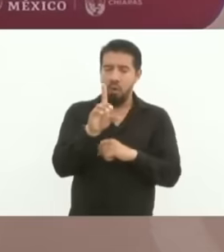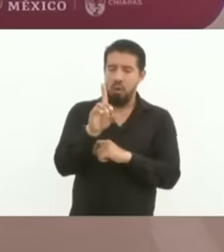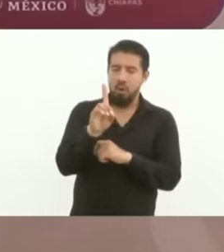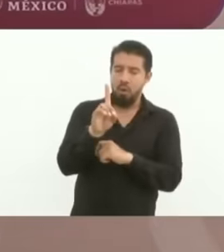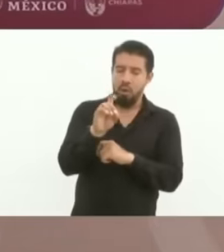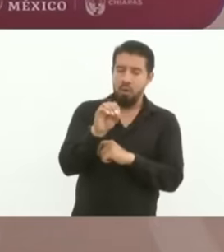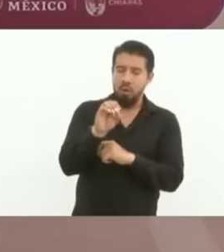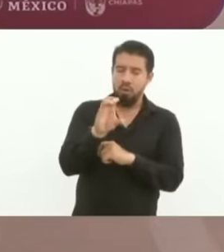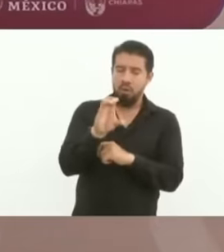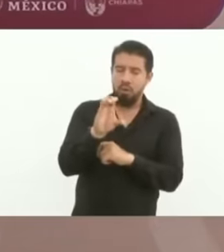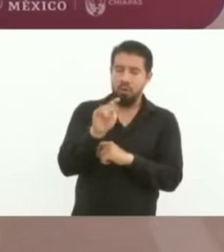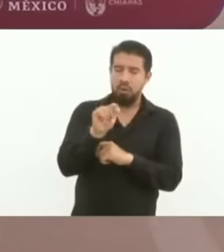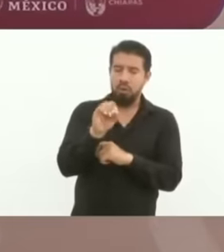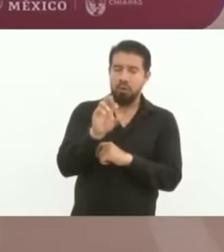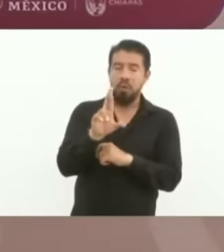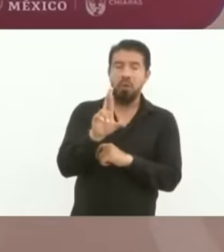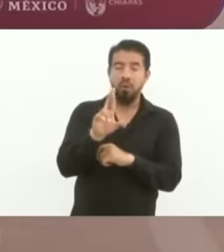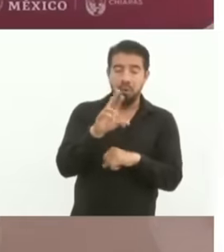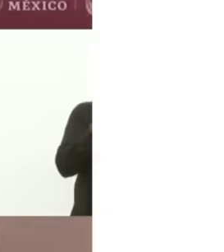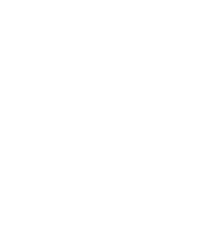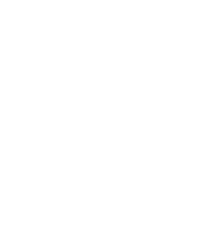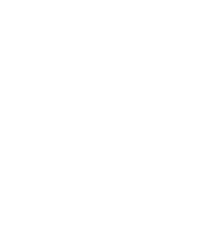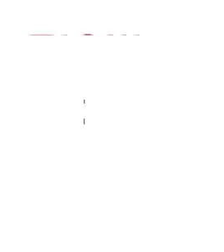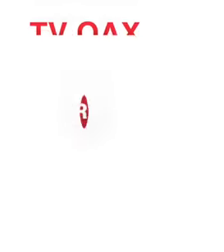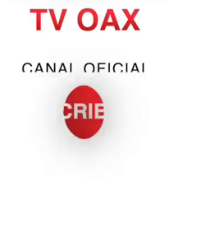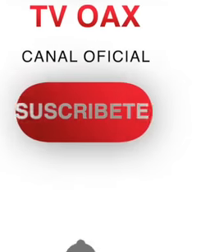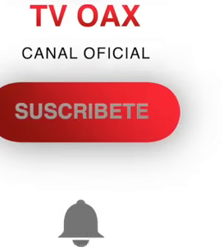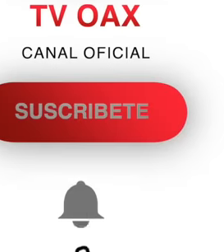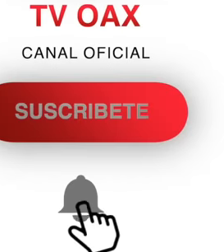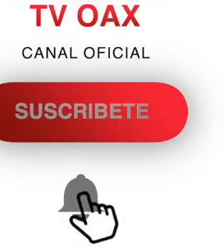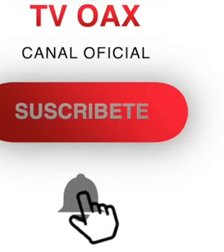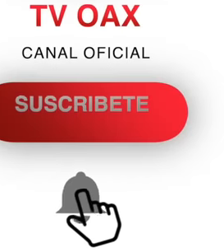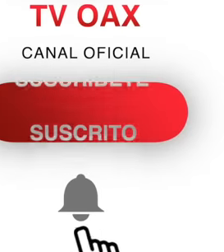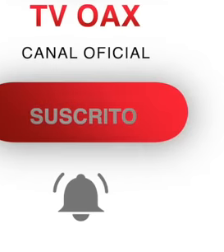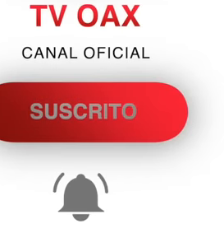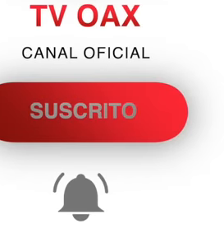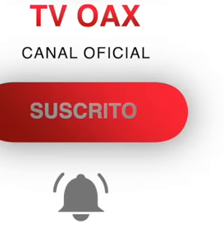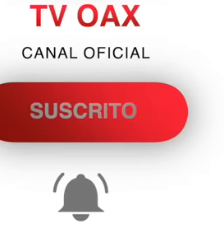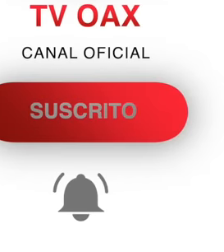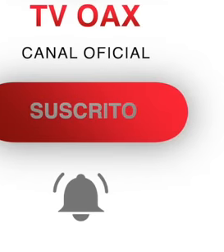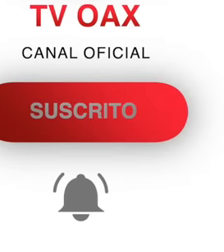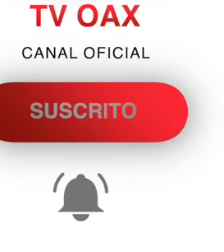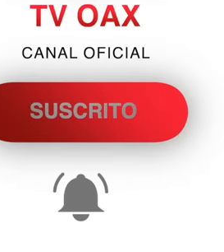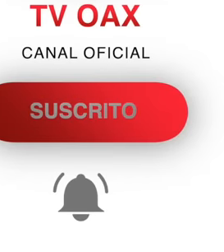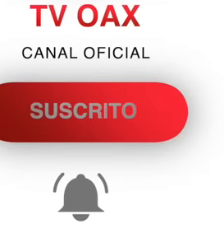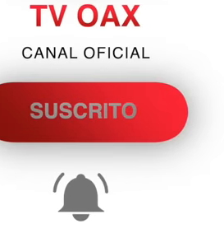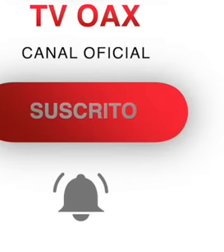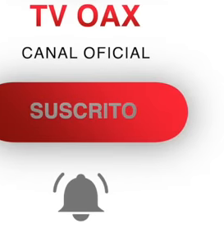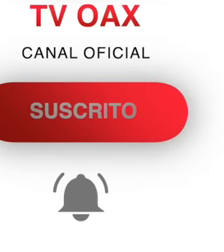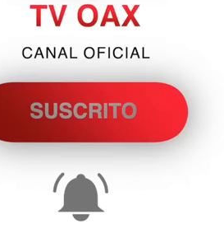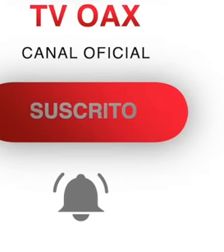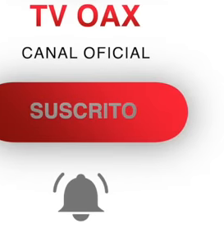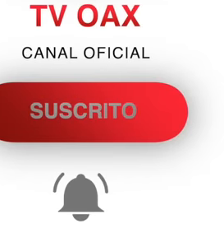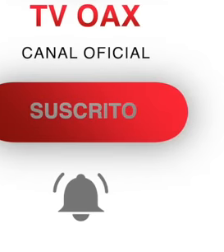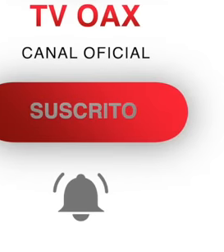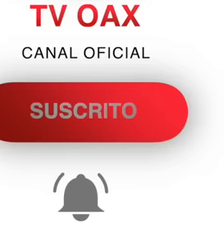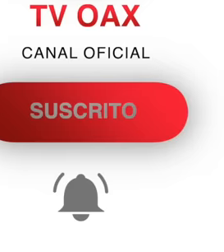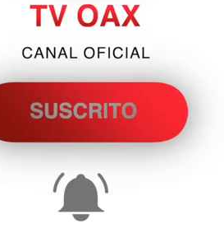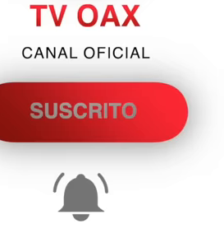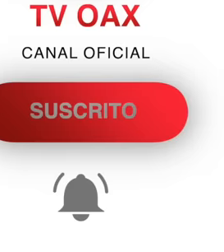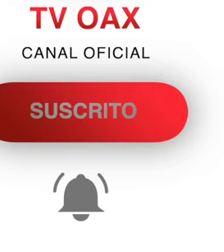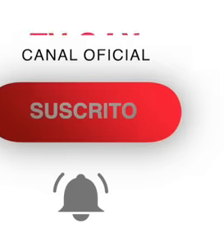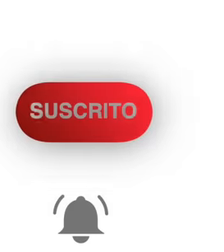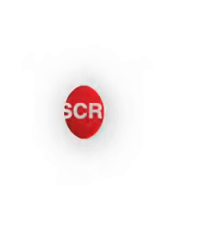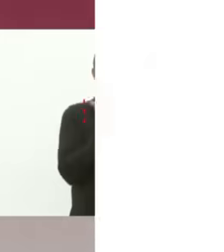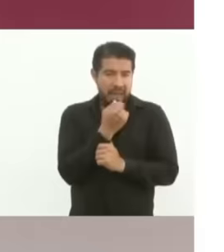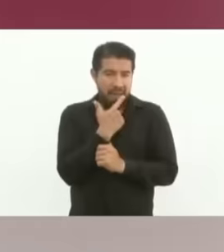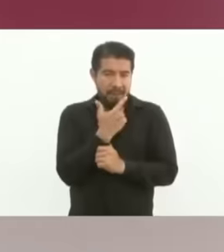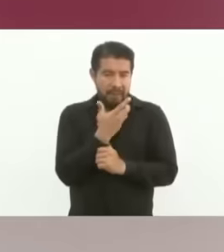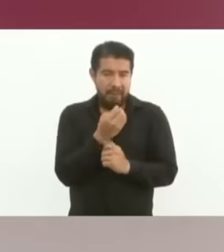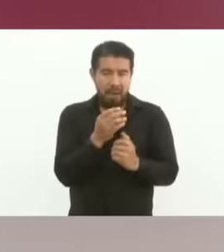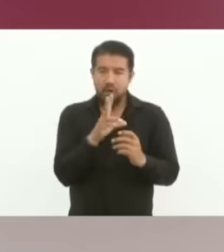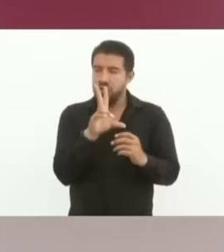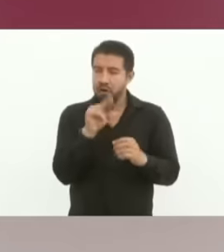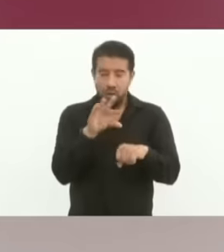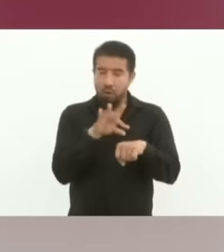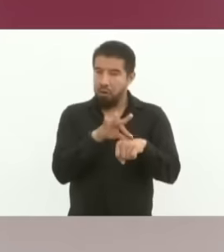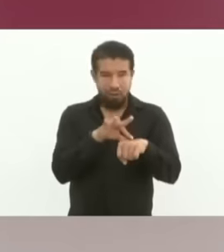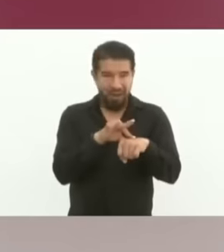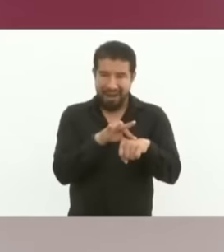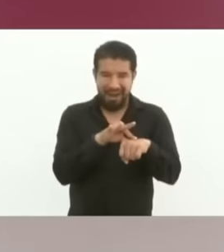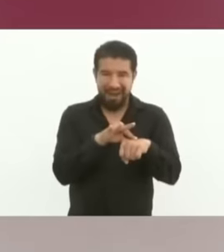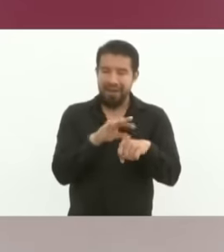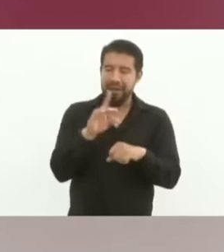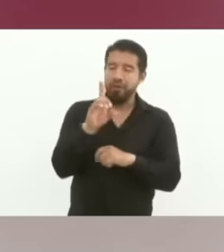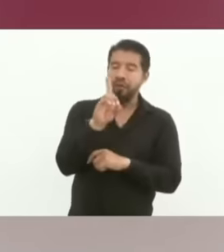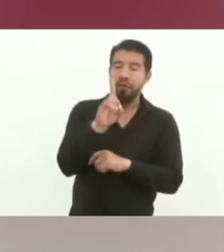is going to help me. give an improvement an improvement improvement improvement No, she is not a doctor, she has an academic level, she is very